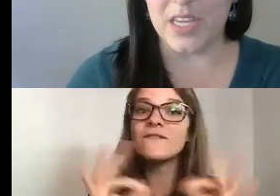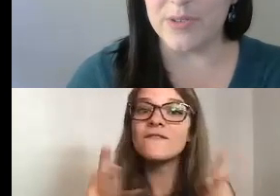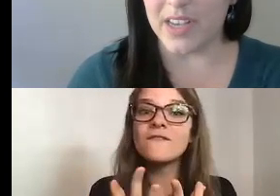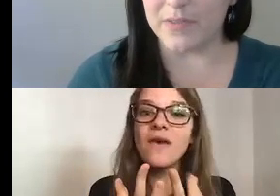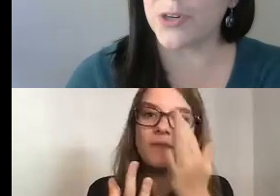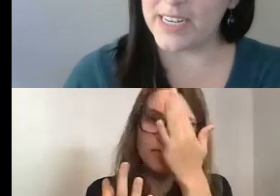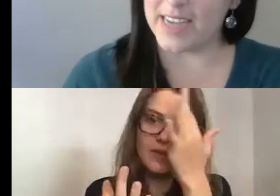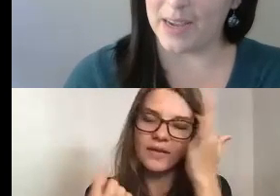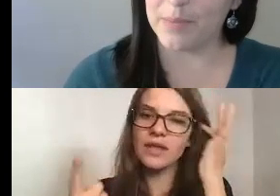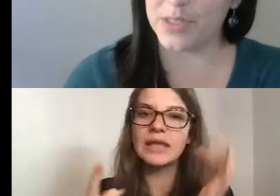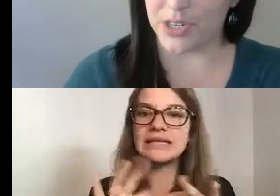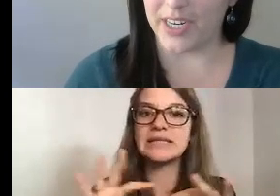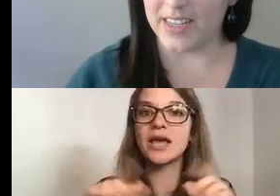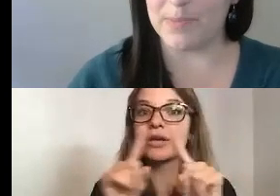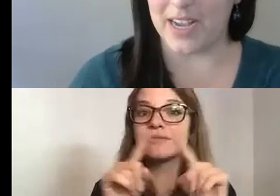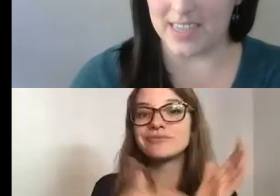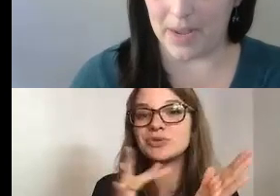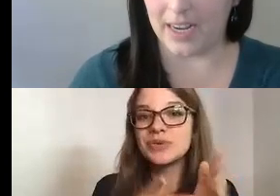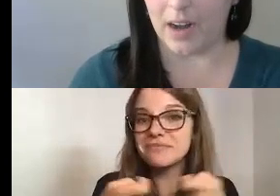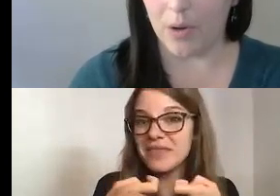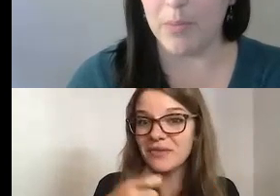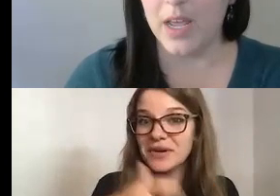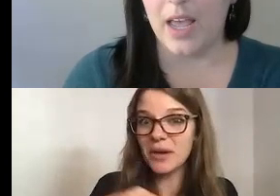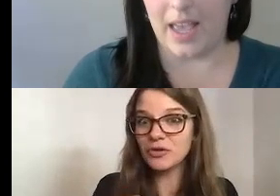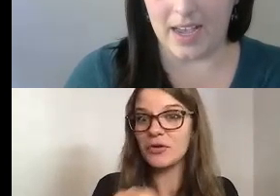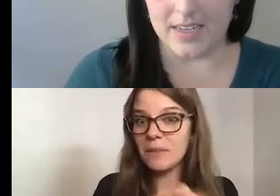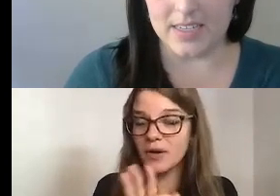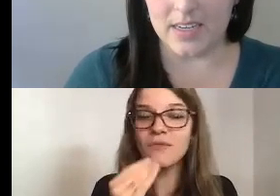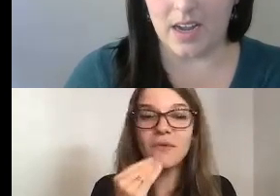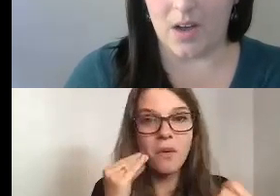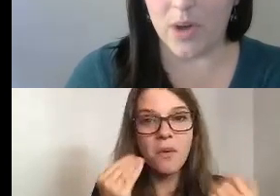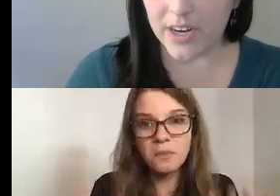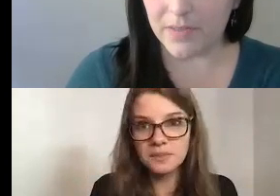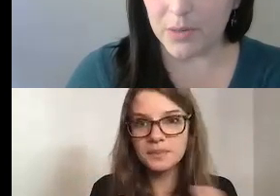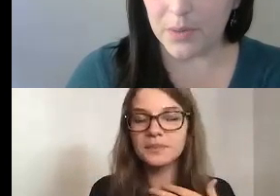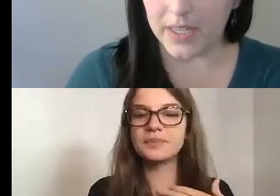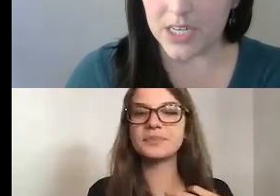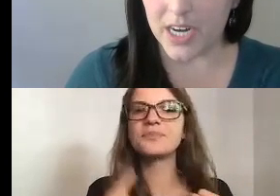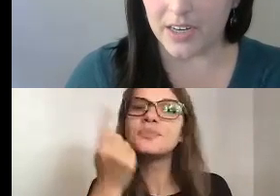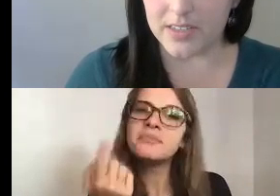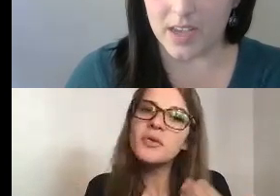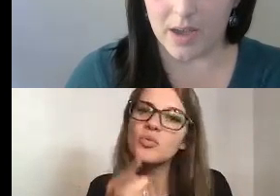use of screen time during this pandemic at home and wondering if you'd be willing to share some